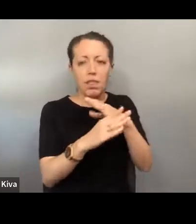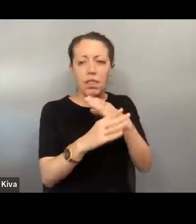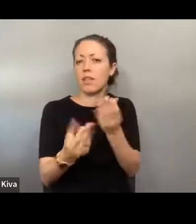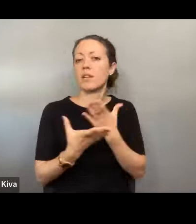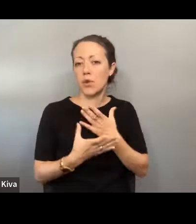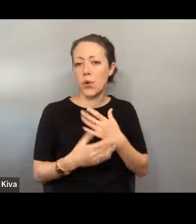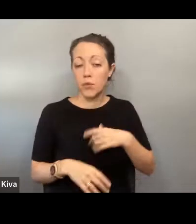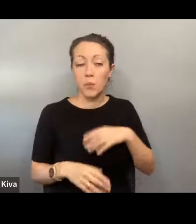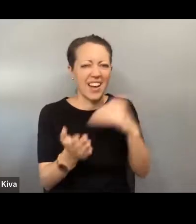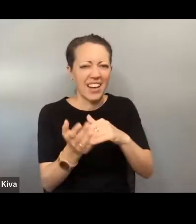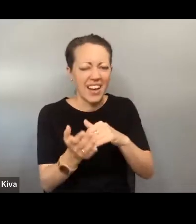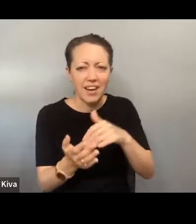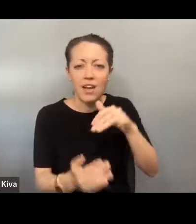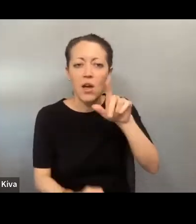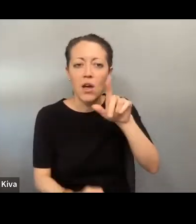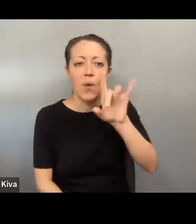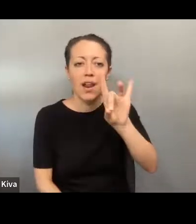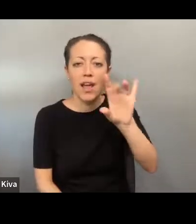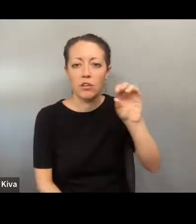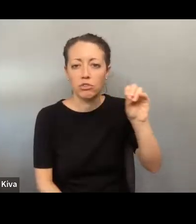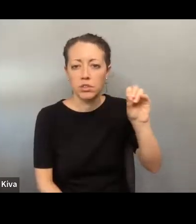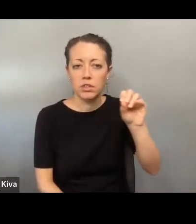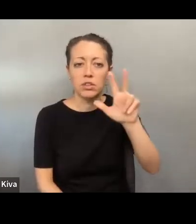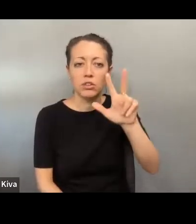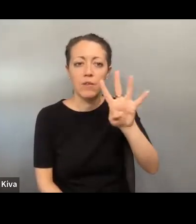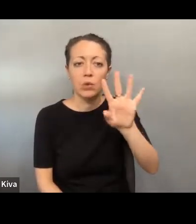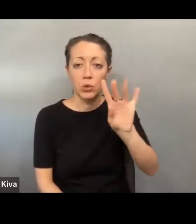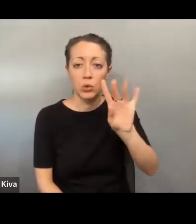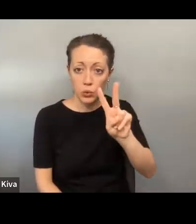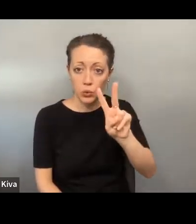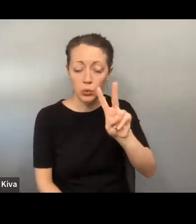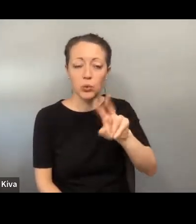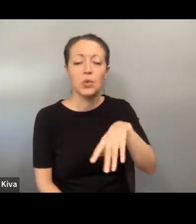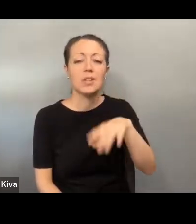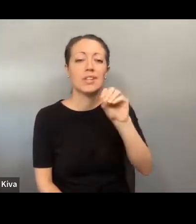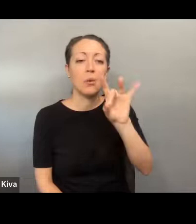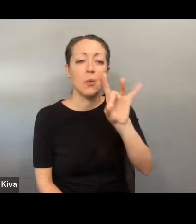access the vote.org/contact us to let us know about voting